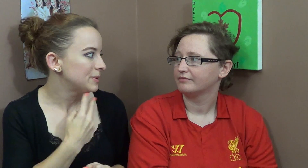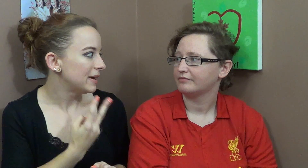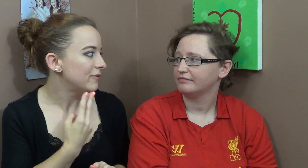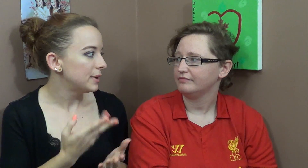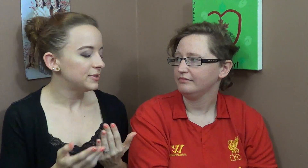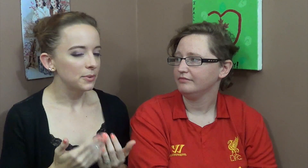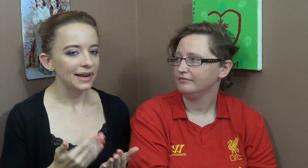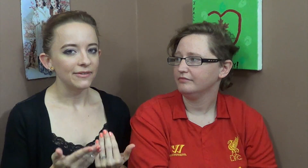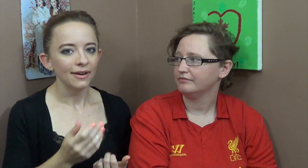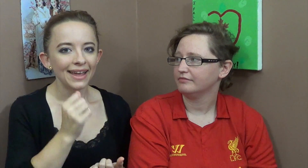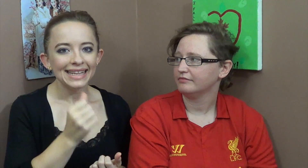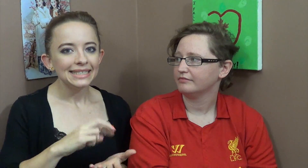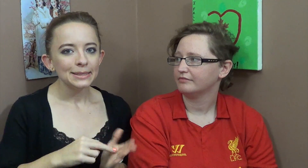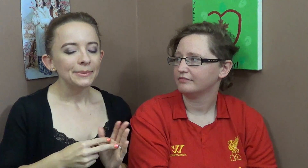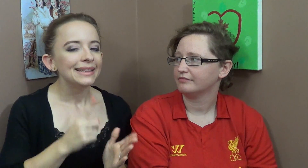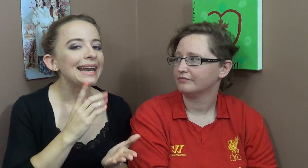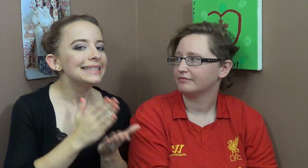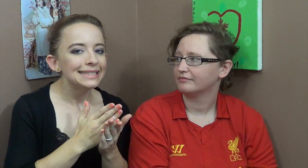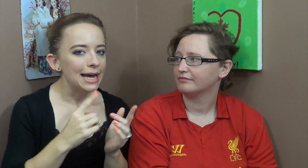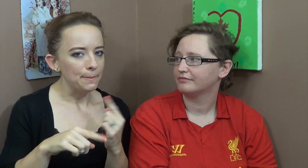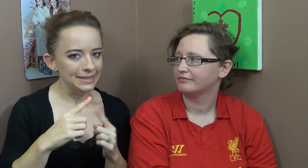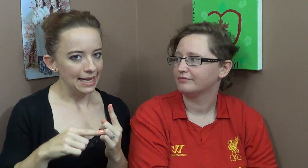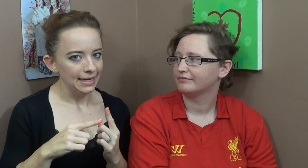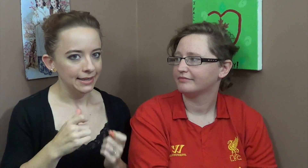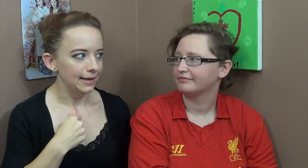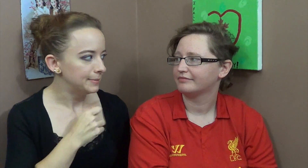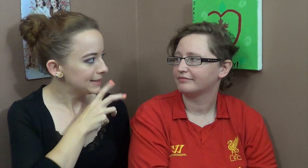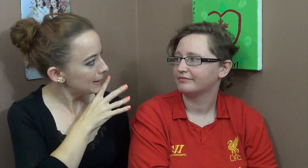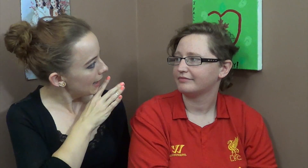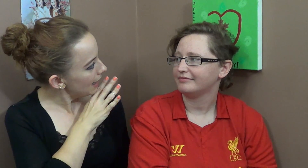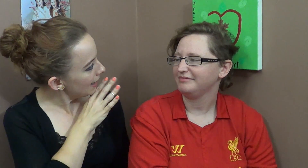I want to use my voice or whatever. That doesn't mean I stop signing and I'm just like